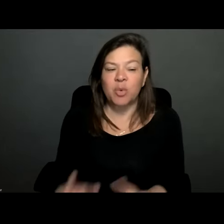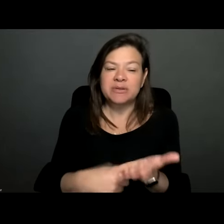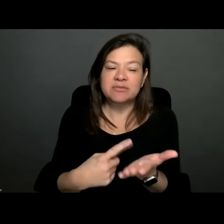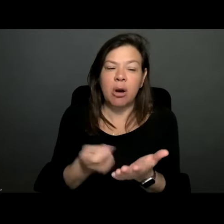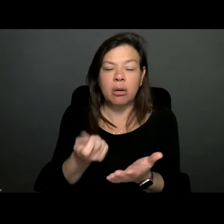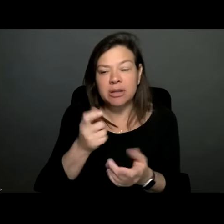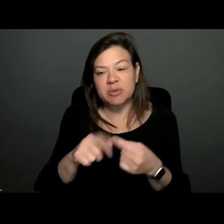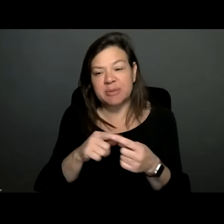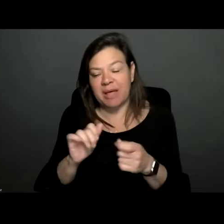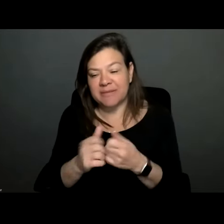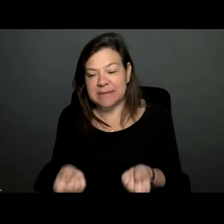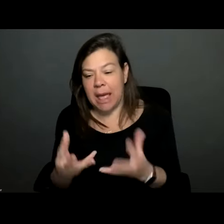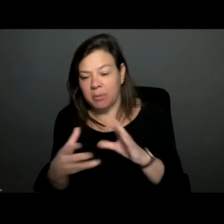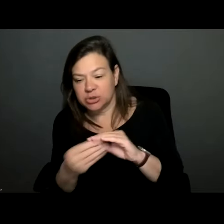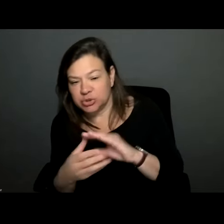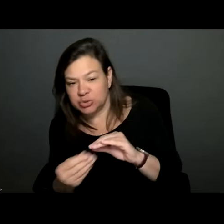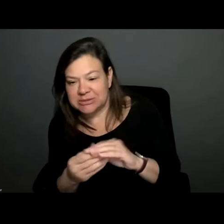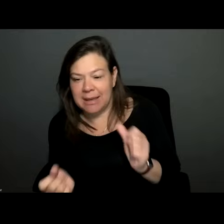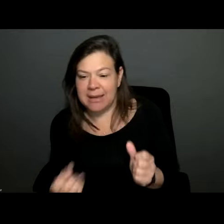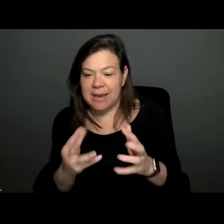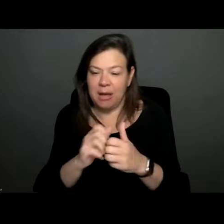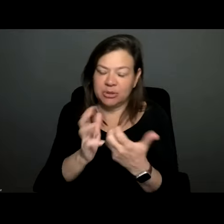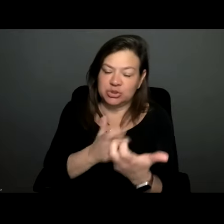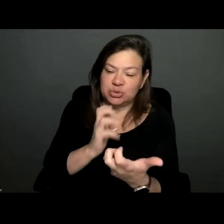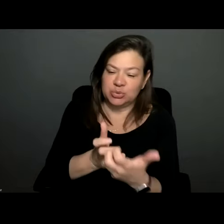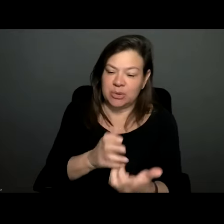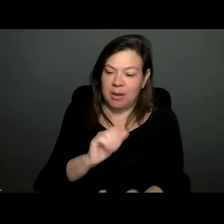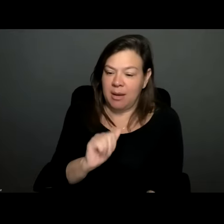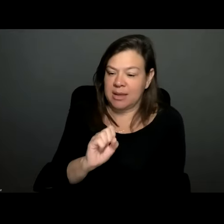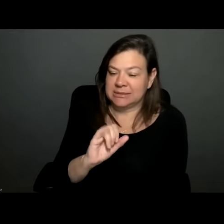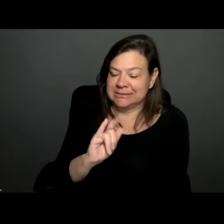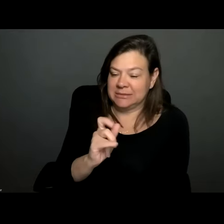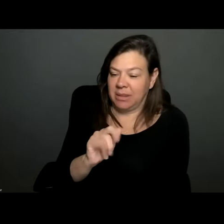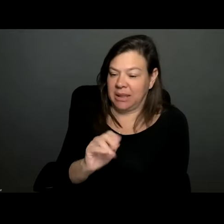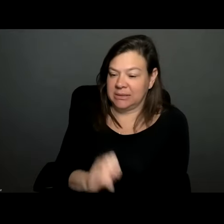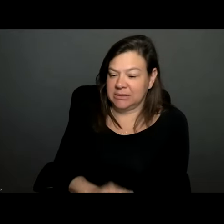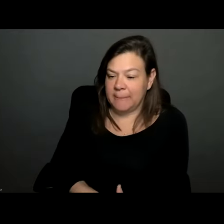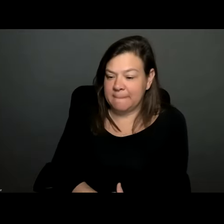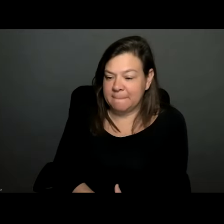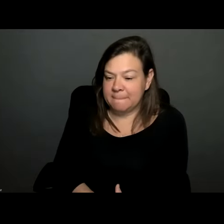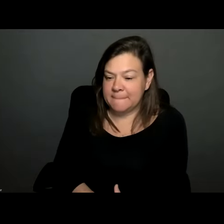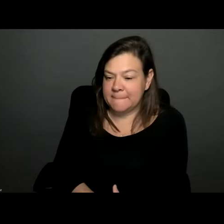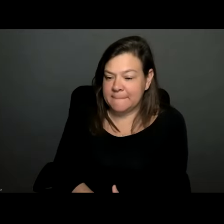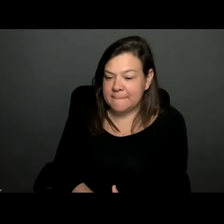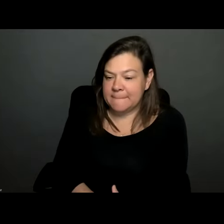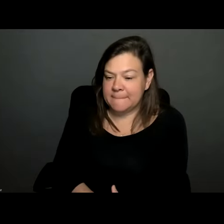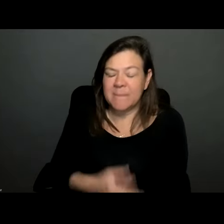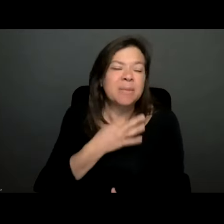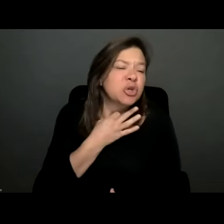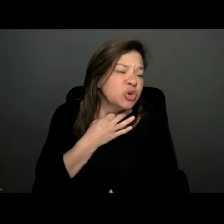and how much do you try to assimilate. But I'm curious if you could talk,